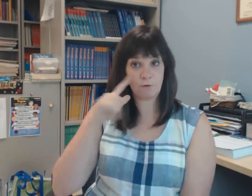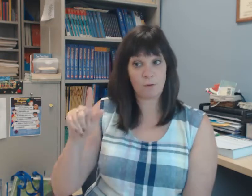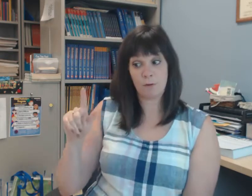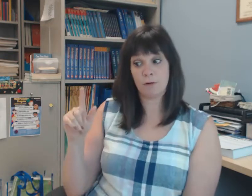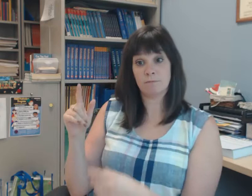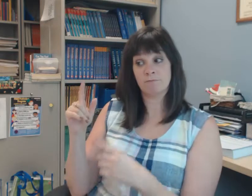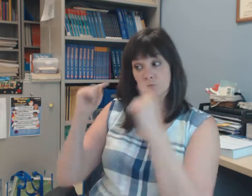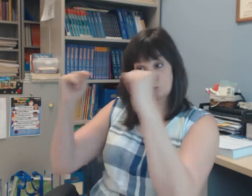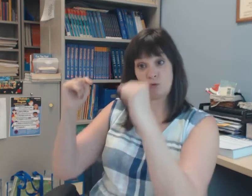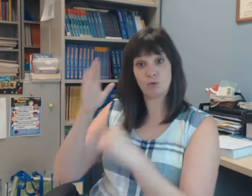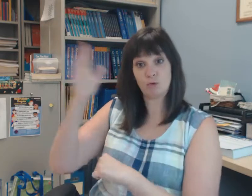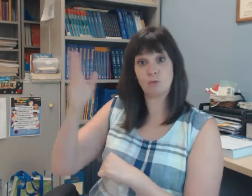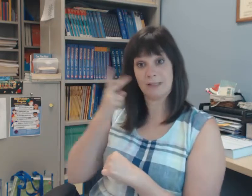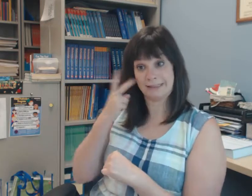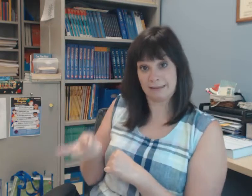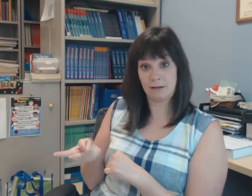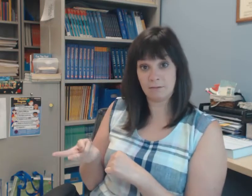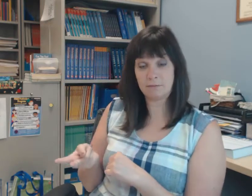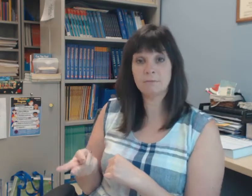This information is what the tutors will see.